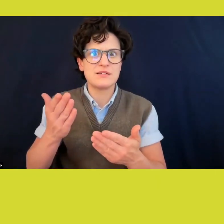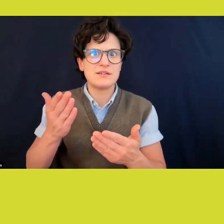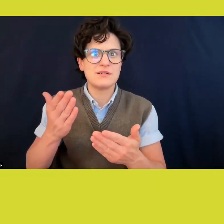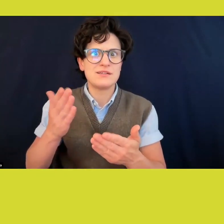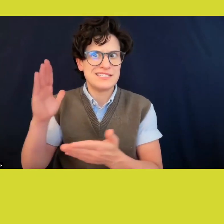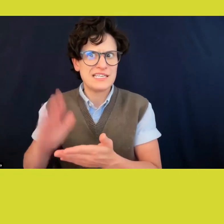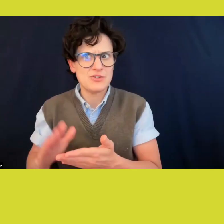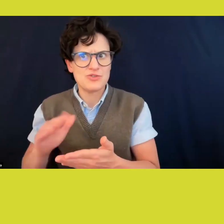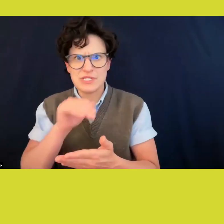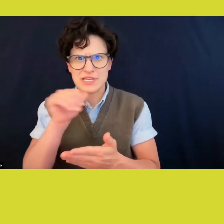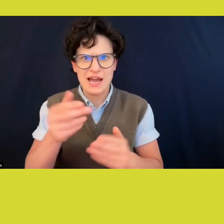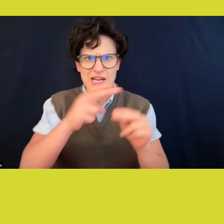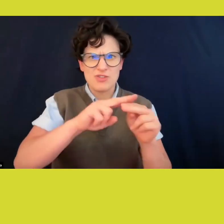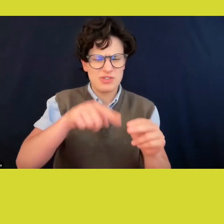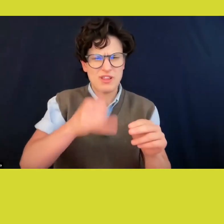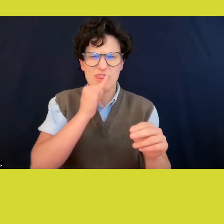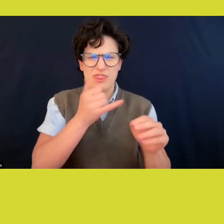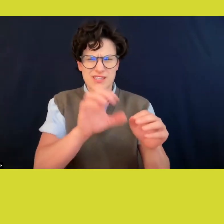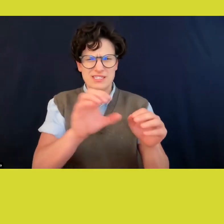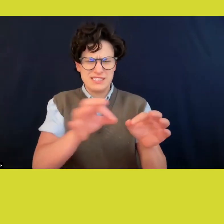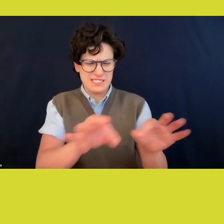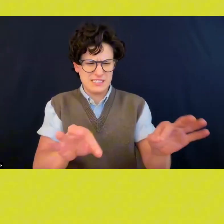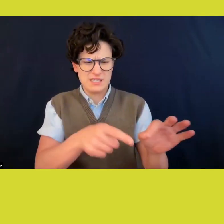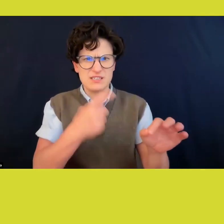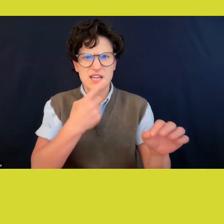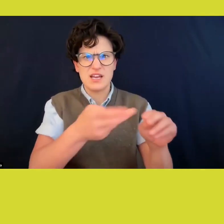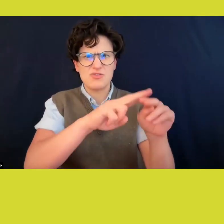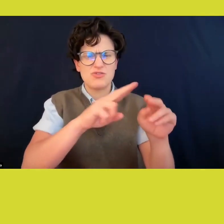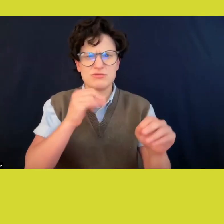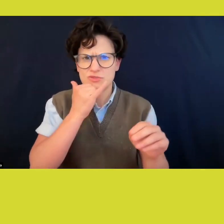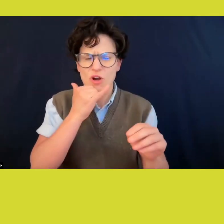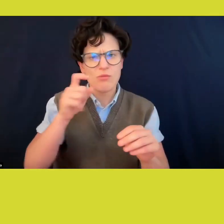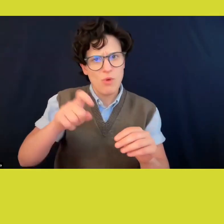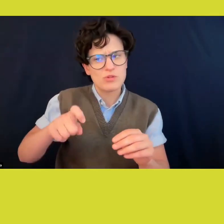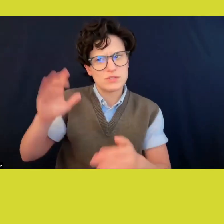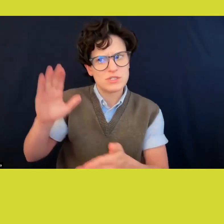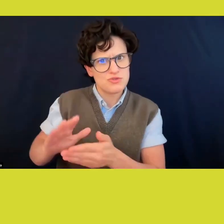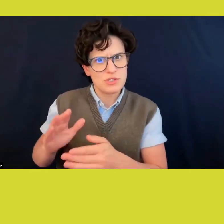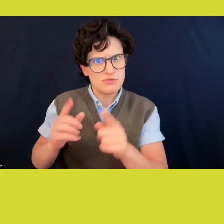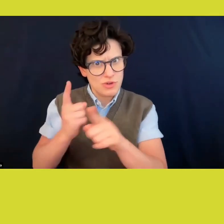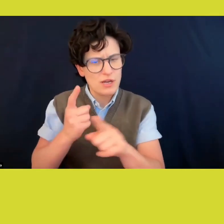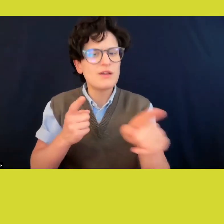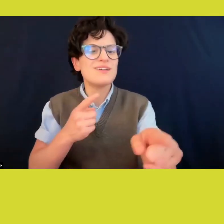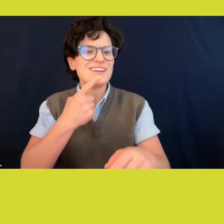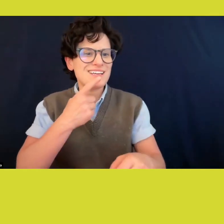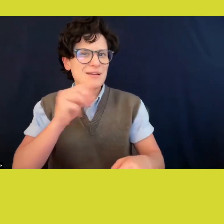2010 to 2016 we saw decreases in every subpopulation